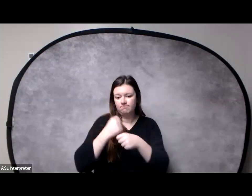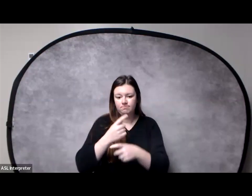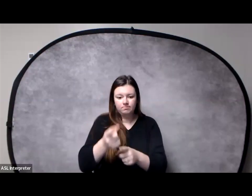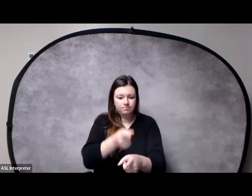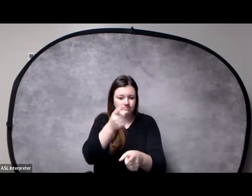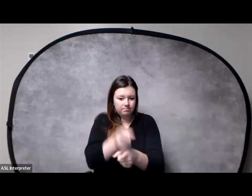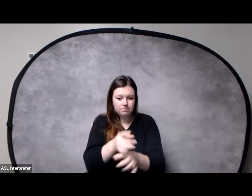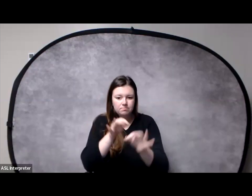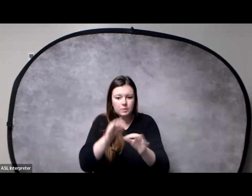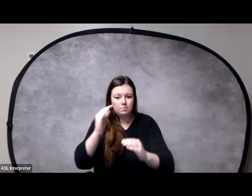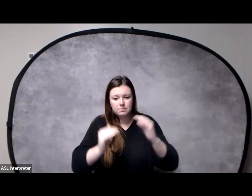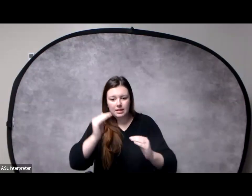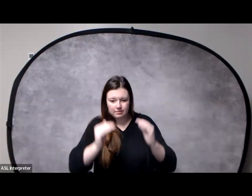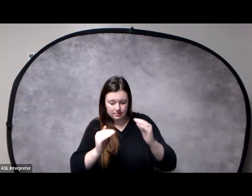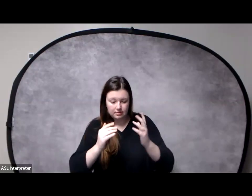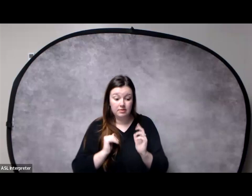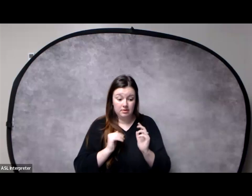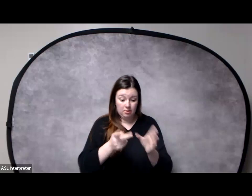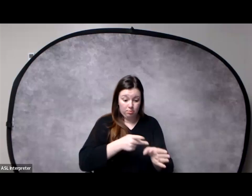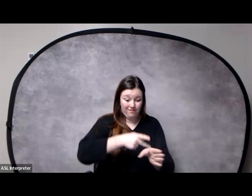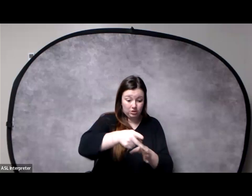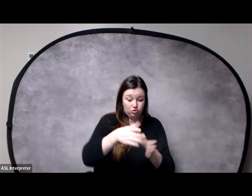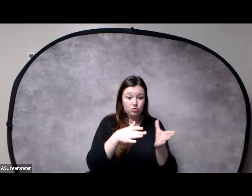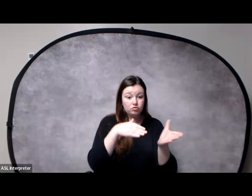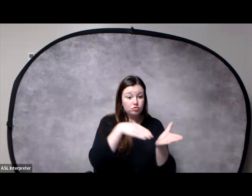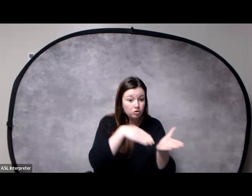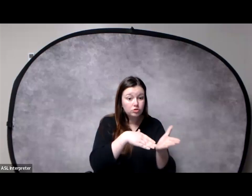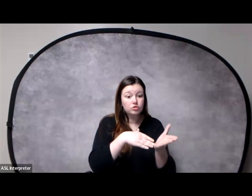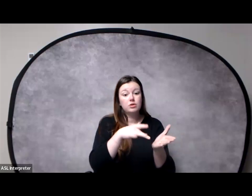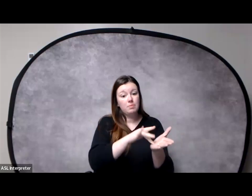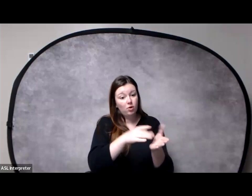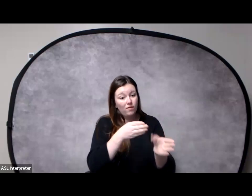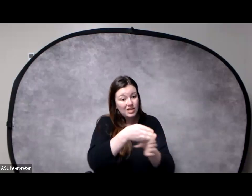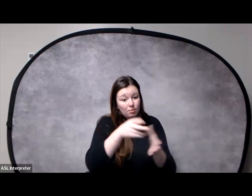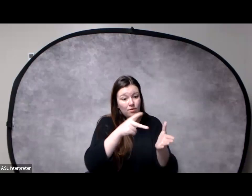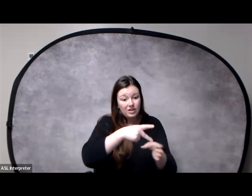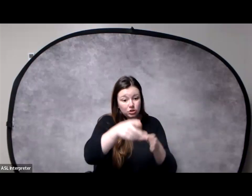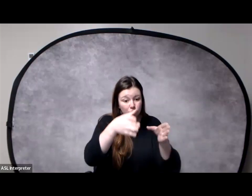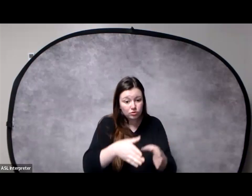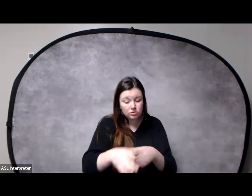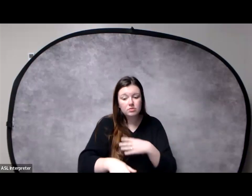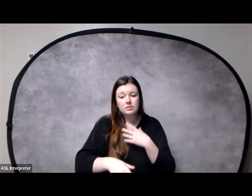the medical field, exercising their professional judgment, and the prohibition of discrimination.